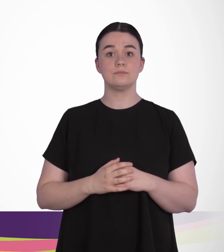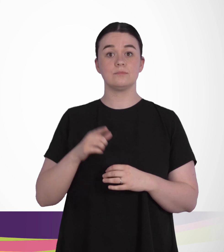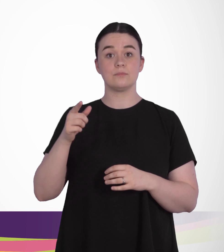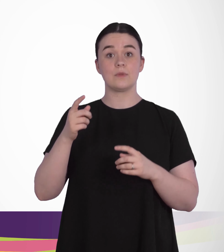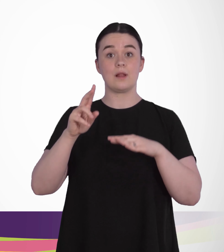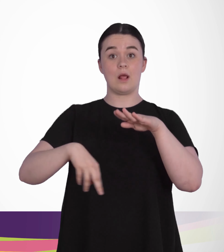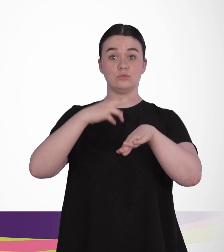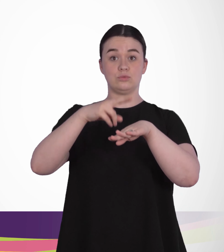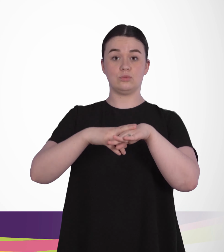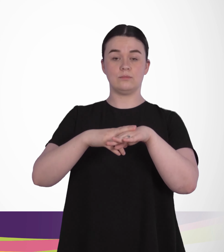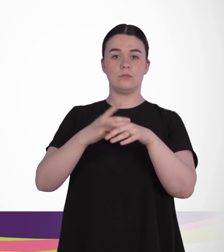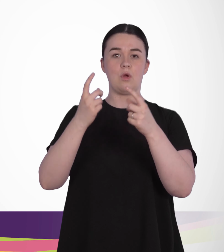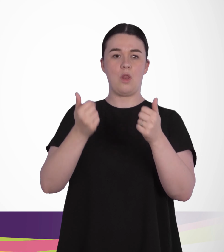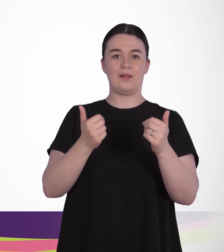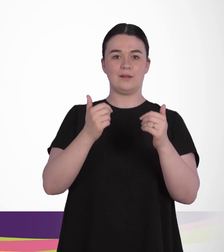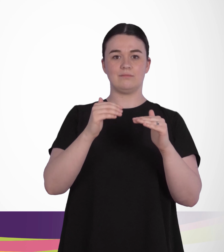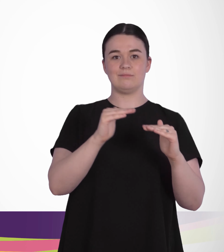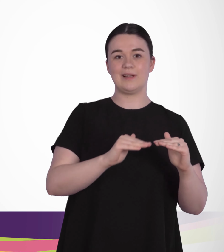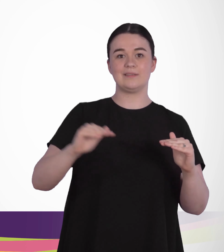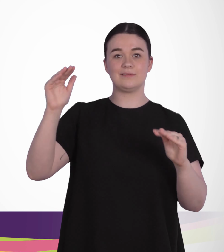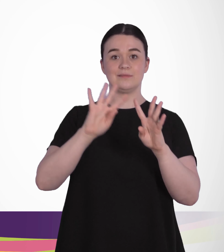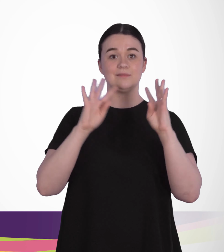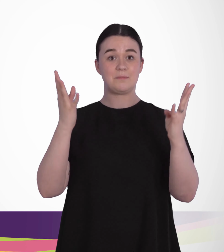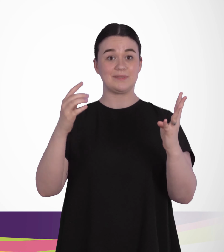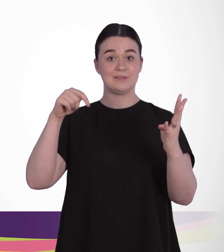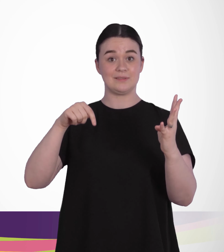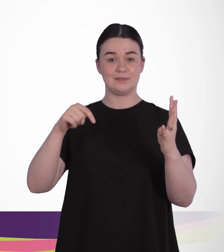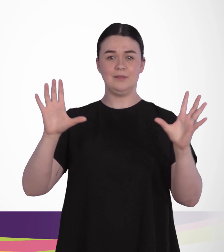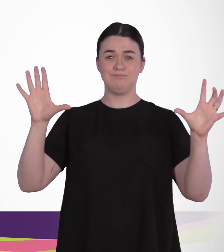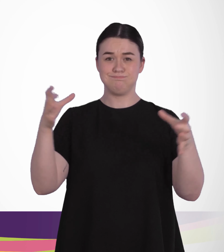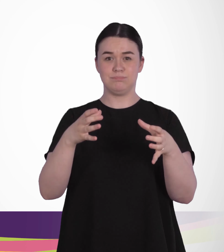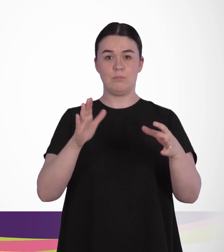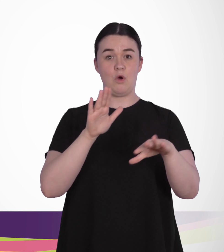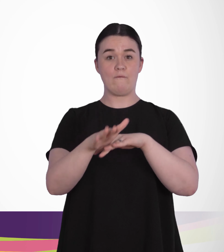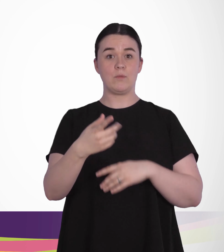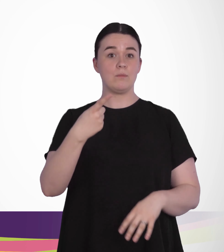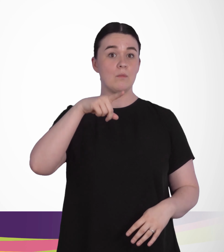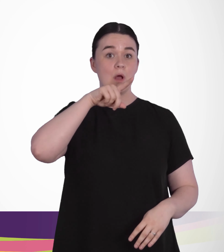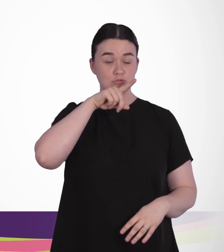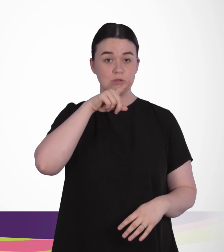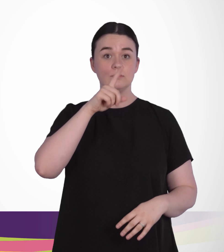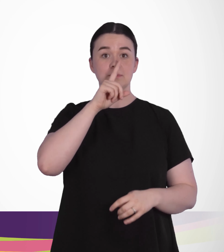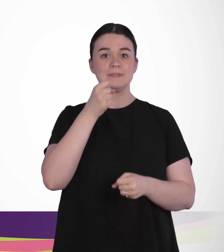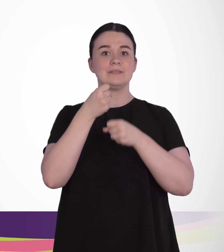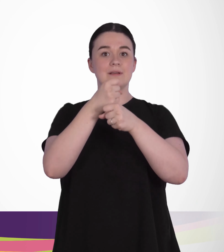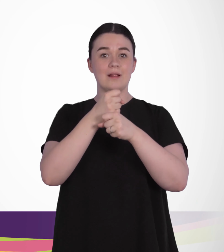the National Early Years Summit brought together over 100 delegates